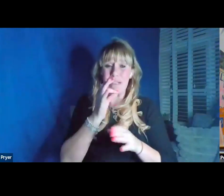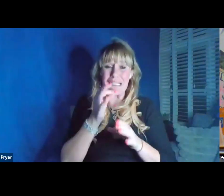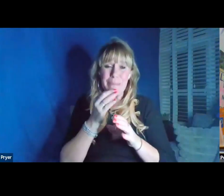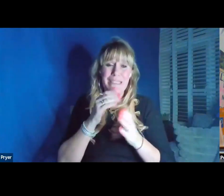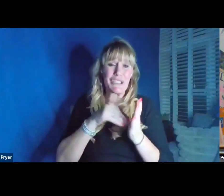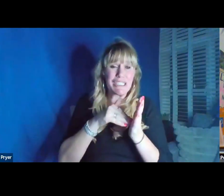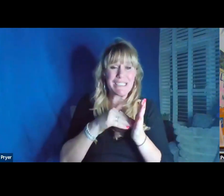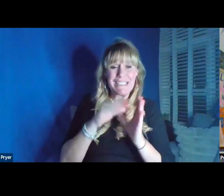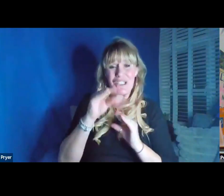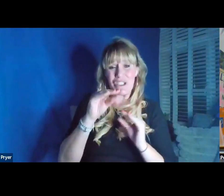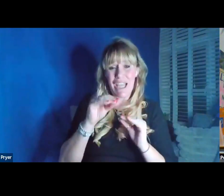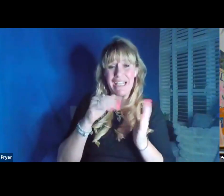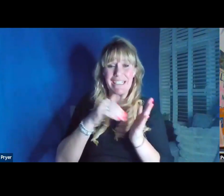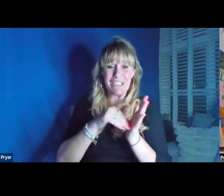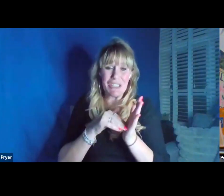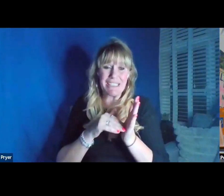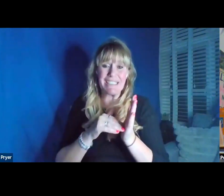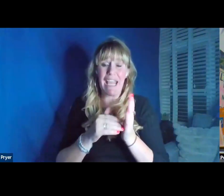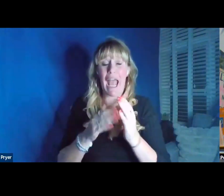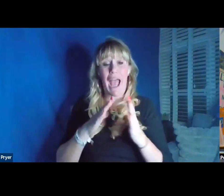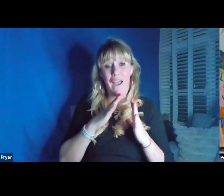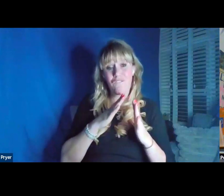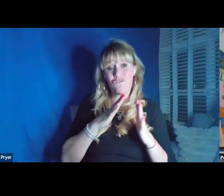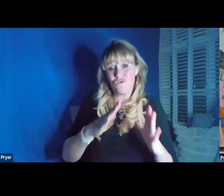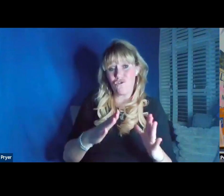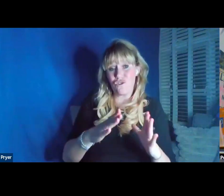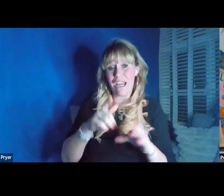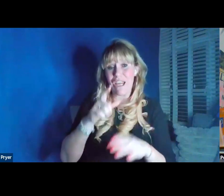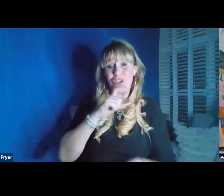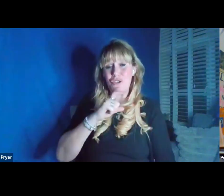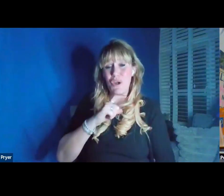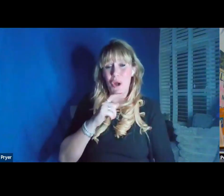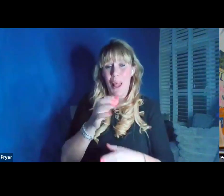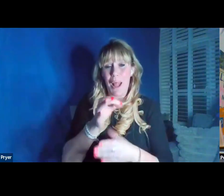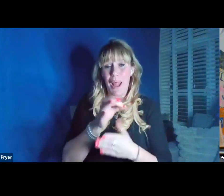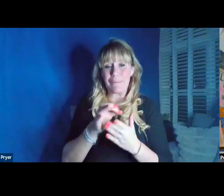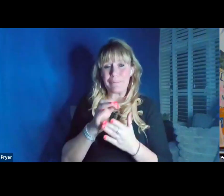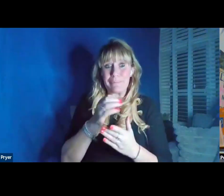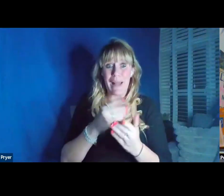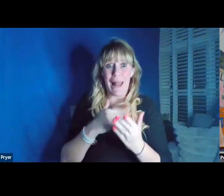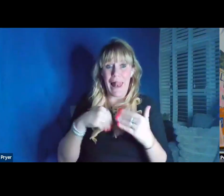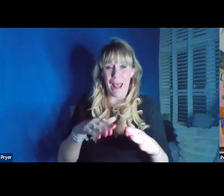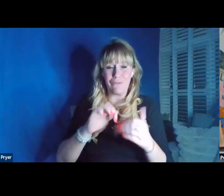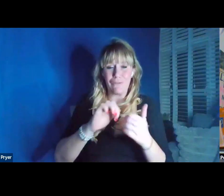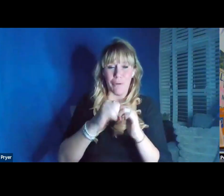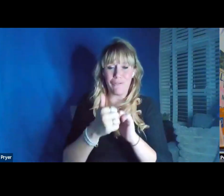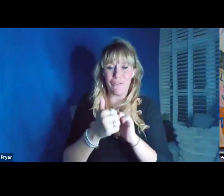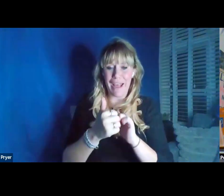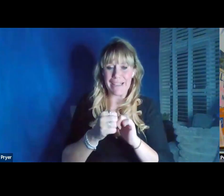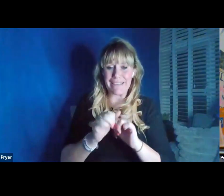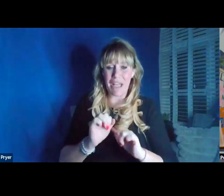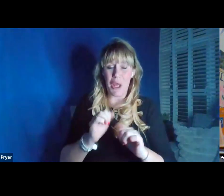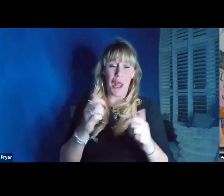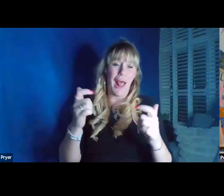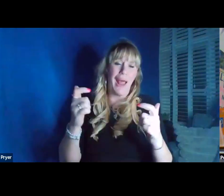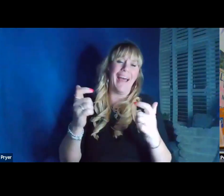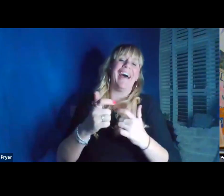and three chocolate buttons left over from a friend as you laugh a surprising cackle.